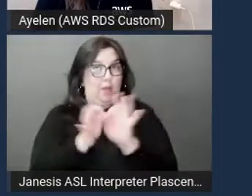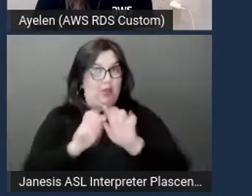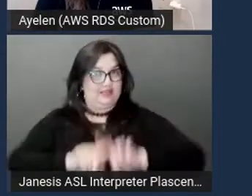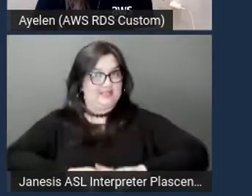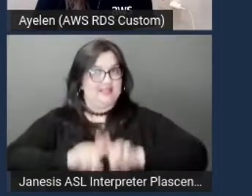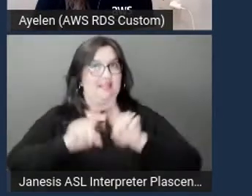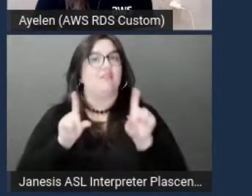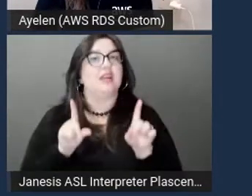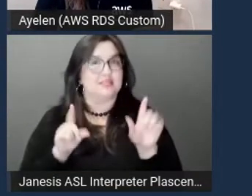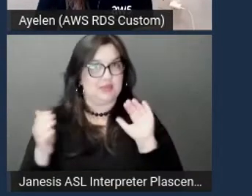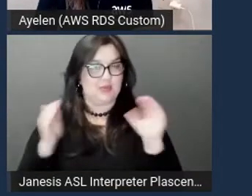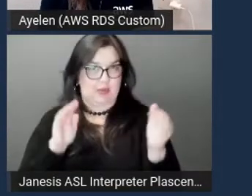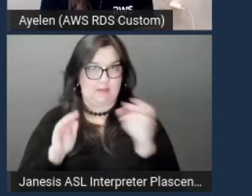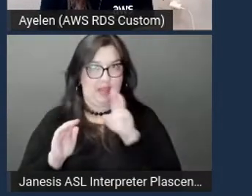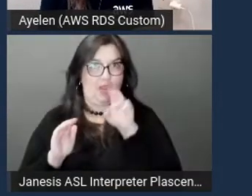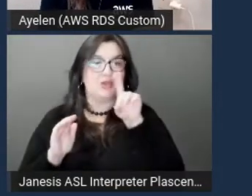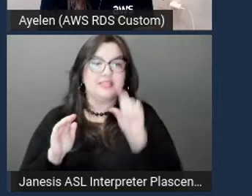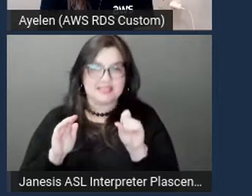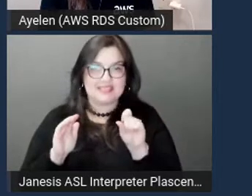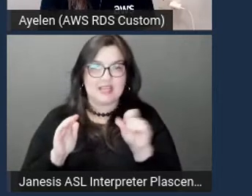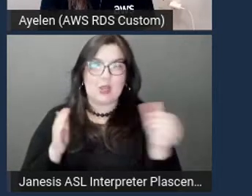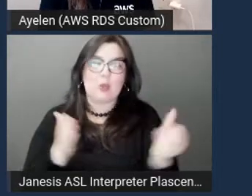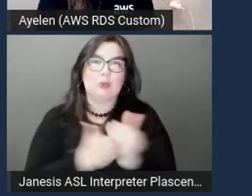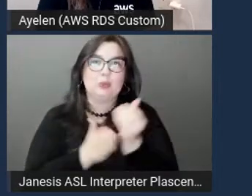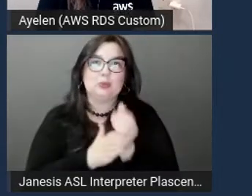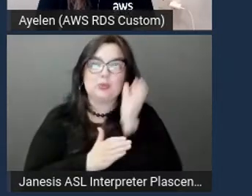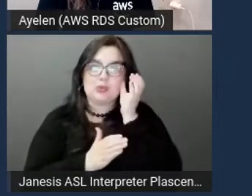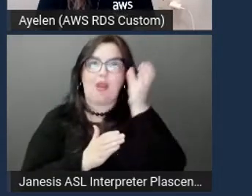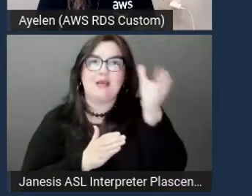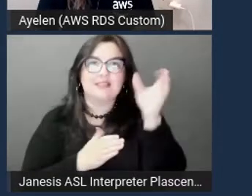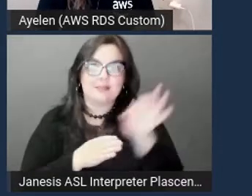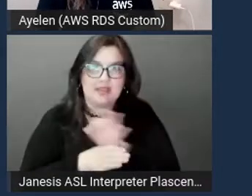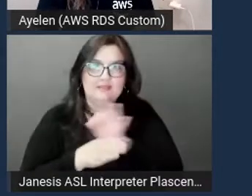And there is a new concept or feature. We call it Custom Engine Version.